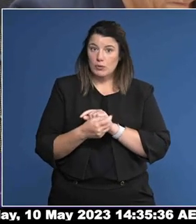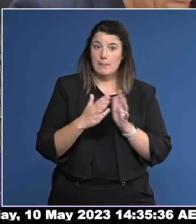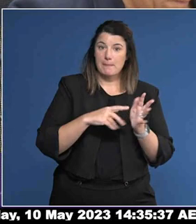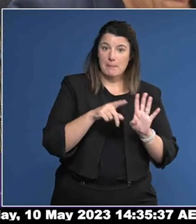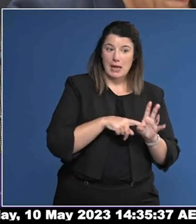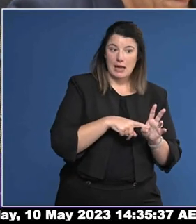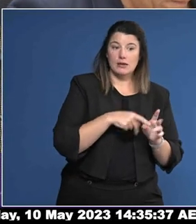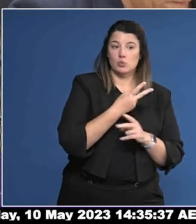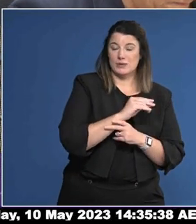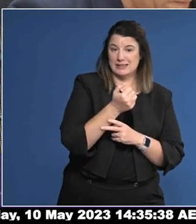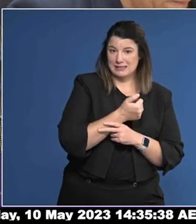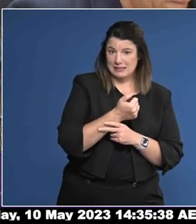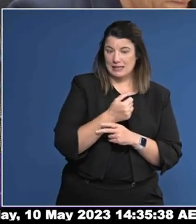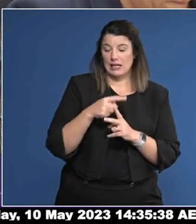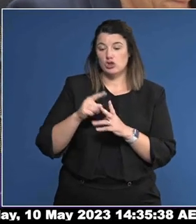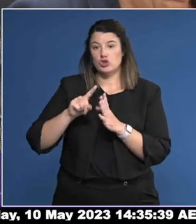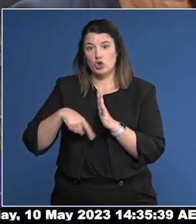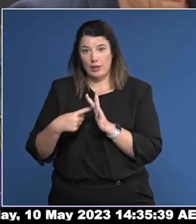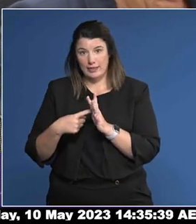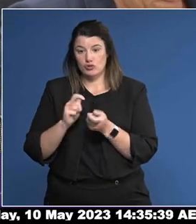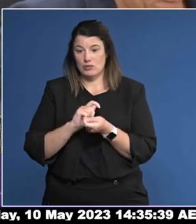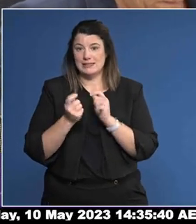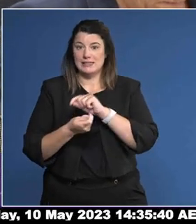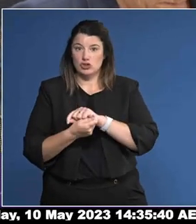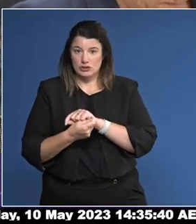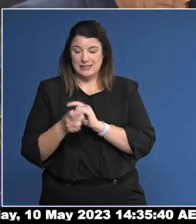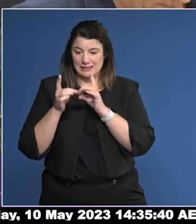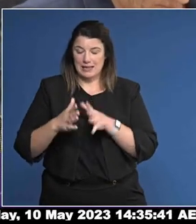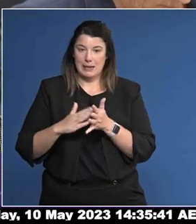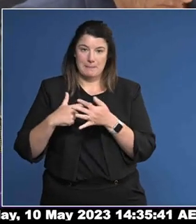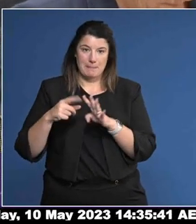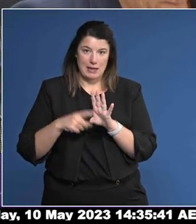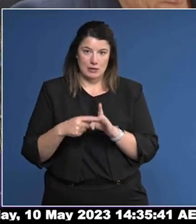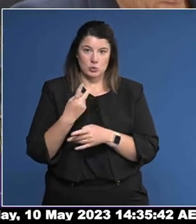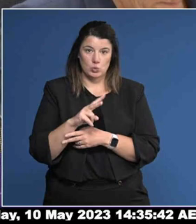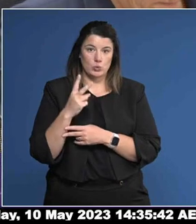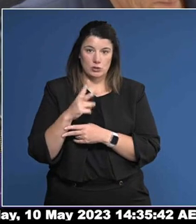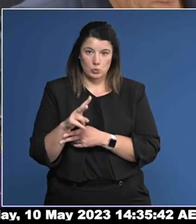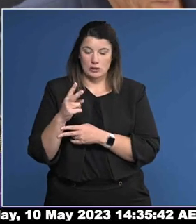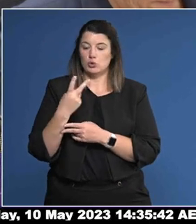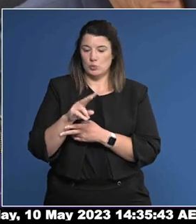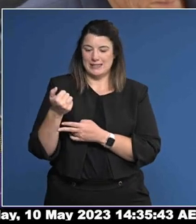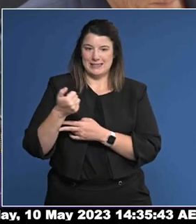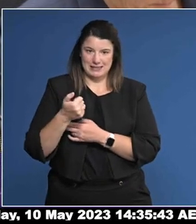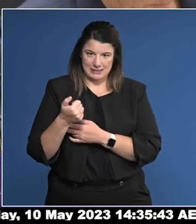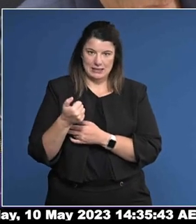Jonathon's transition also which commenced in May 2016 but, as you acknowledge, did not